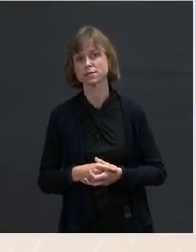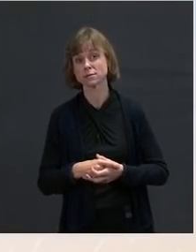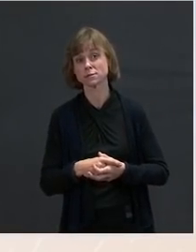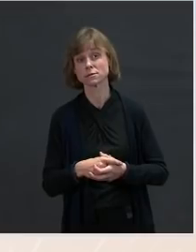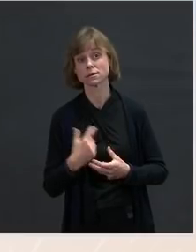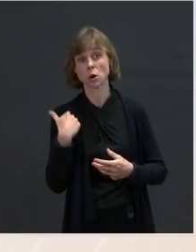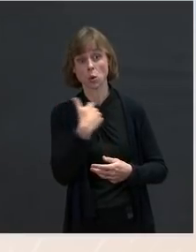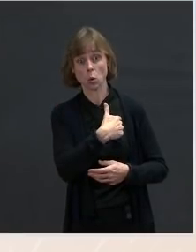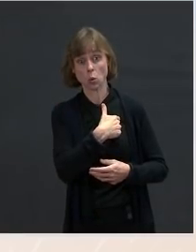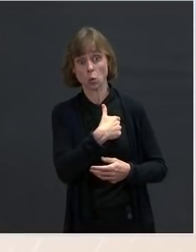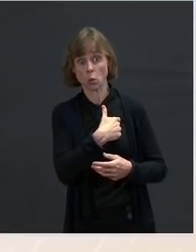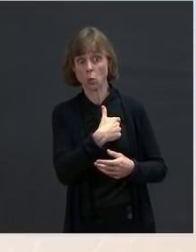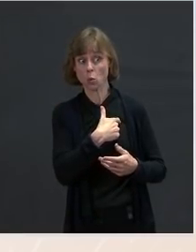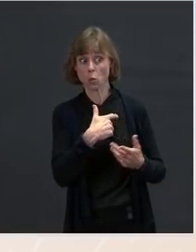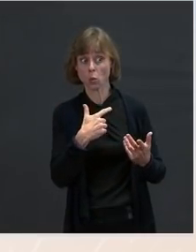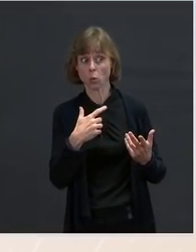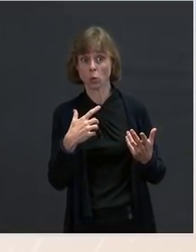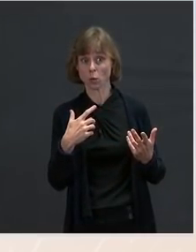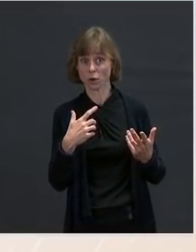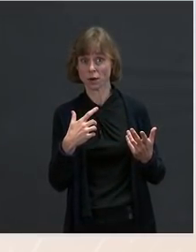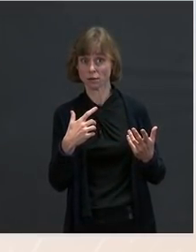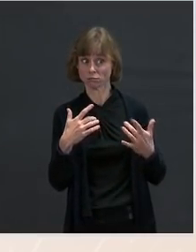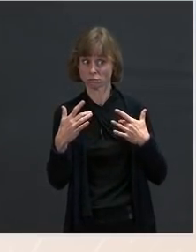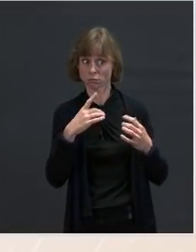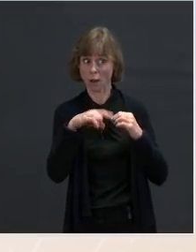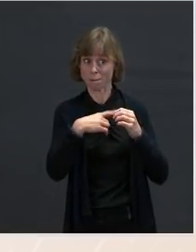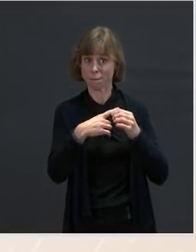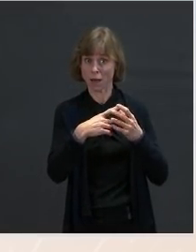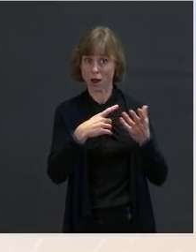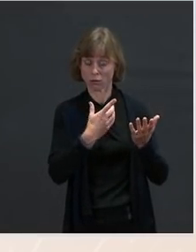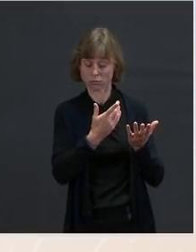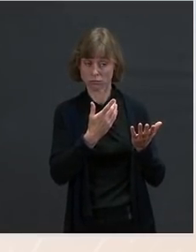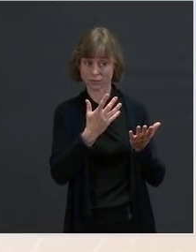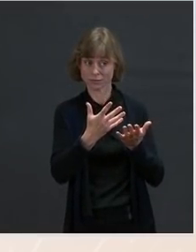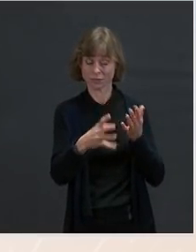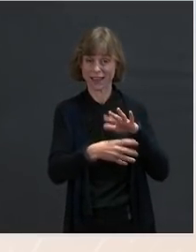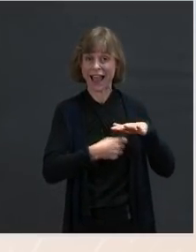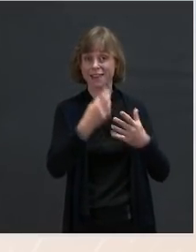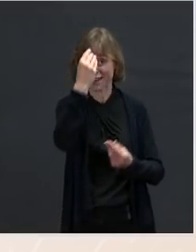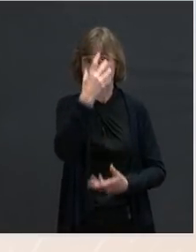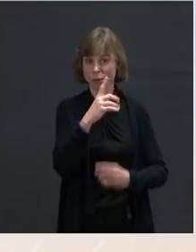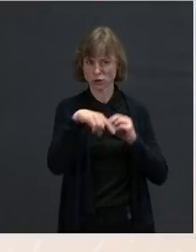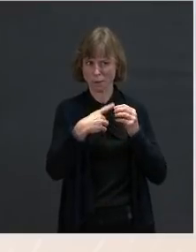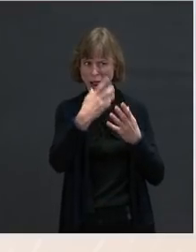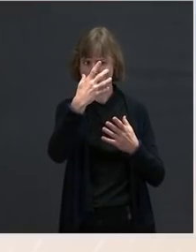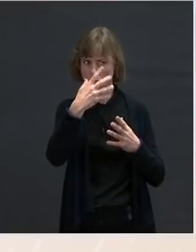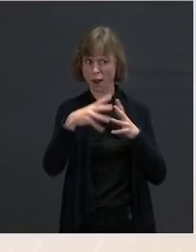who are being held in Iran, through those channels. But I don't have anything more specific for you. The Press: And so there's nothing direct going on,